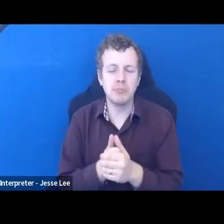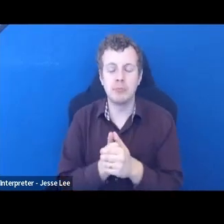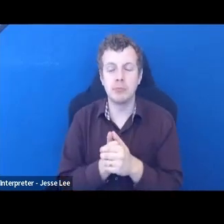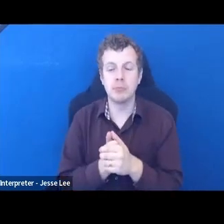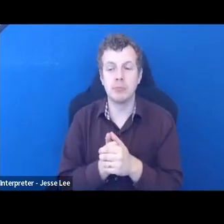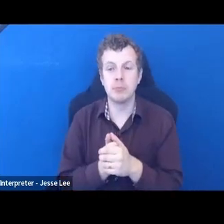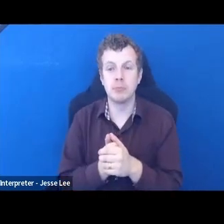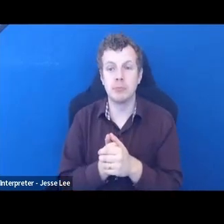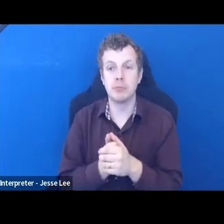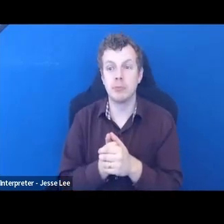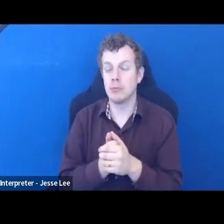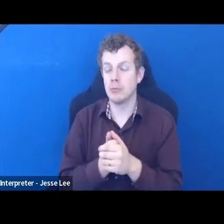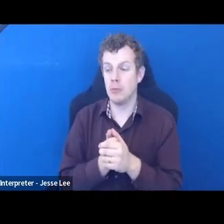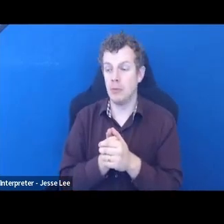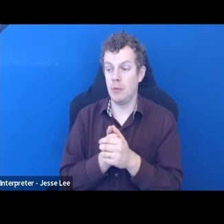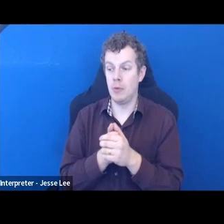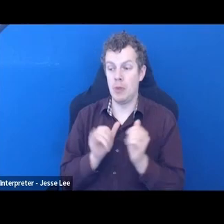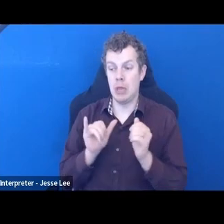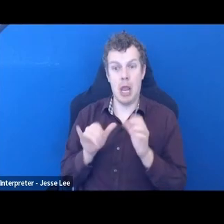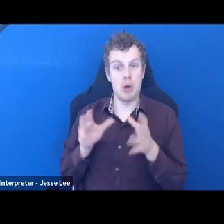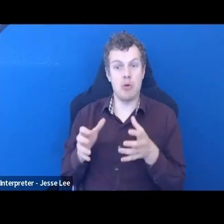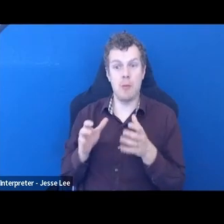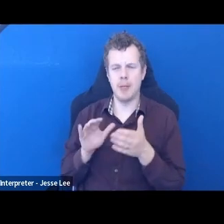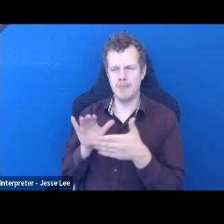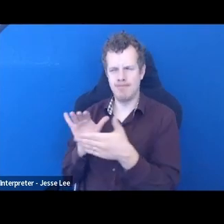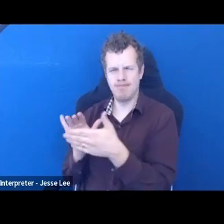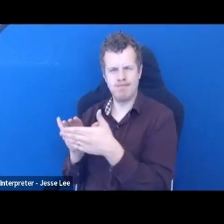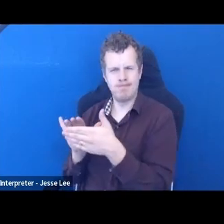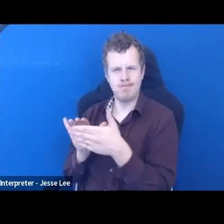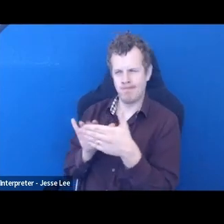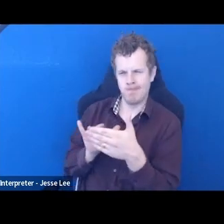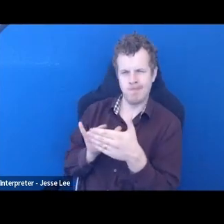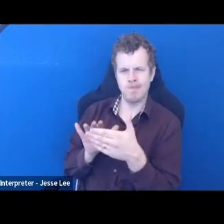the analyses that they do in the conclusions they draw are going to be based